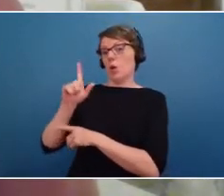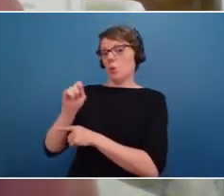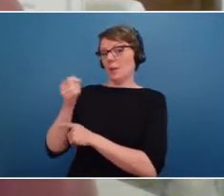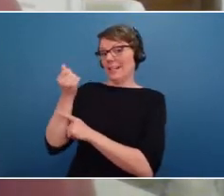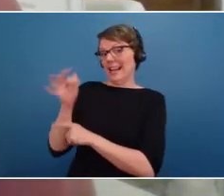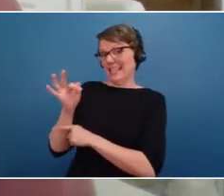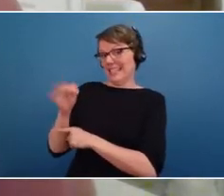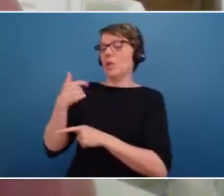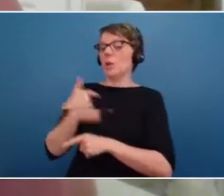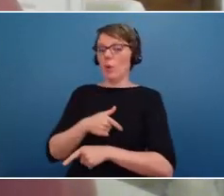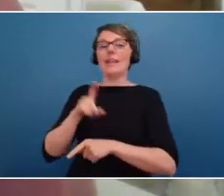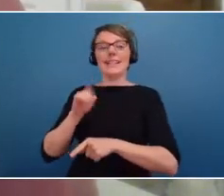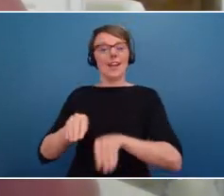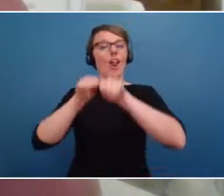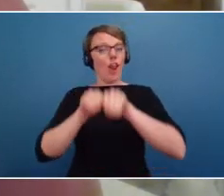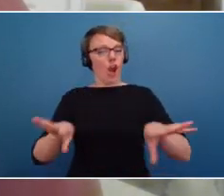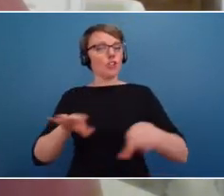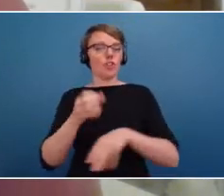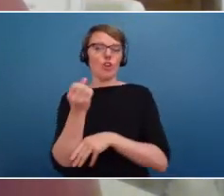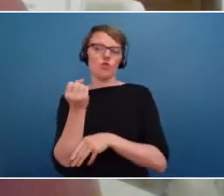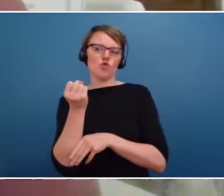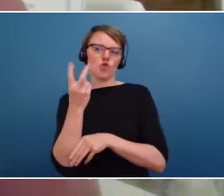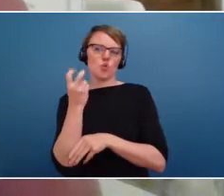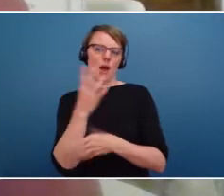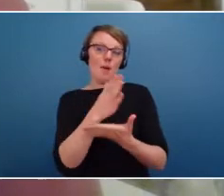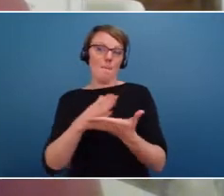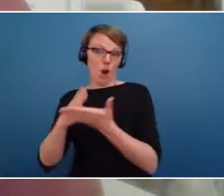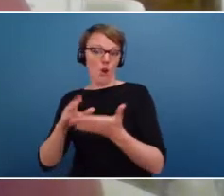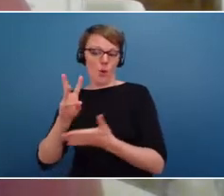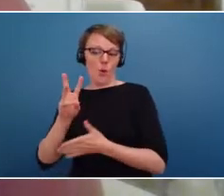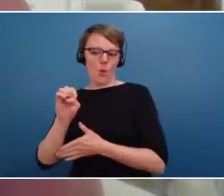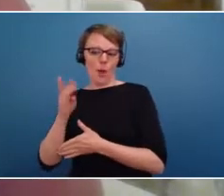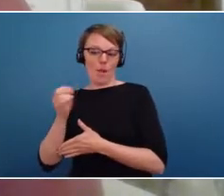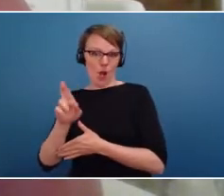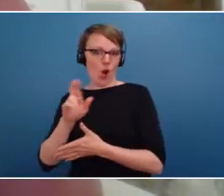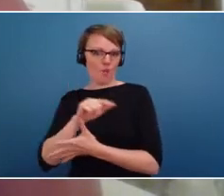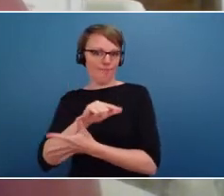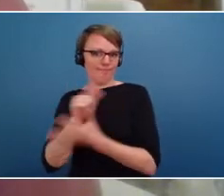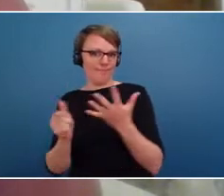our 12-Part Webinar Series which was a great success.